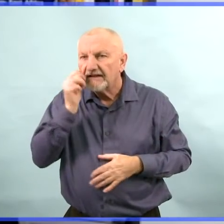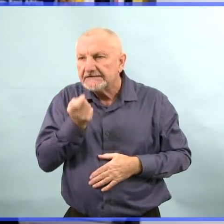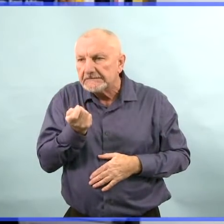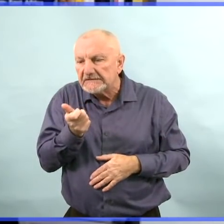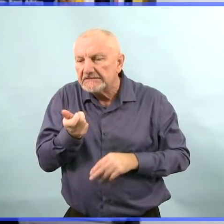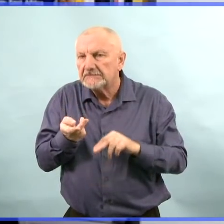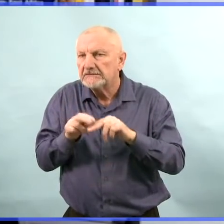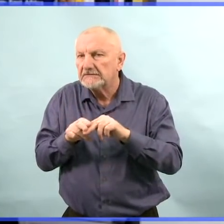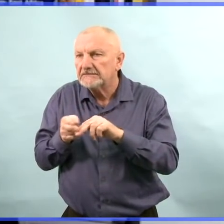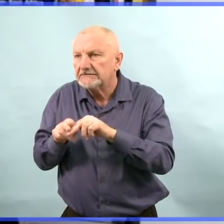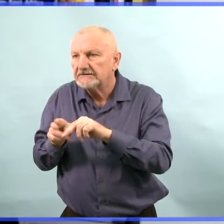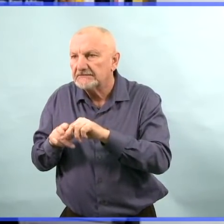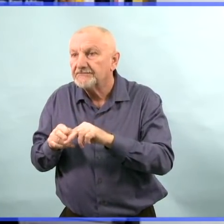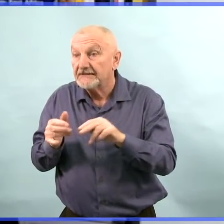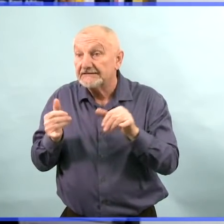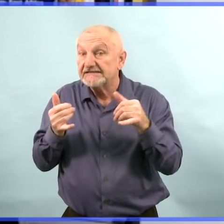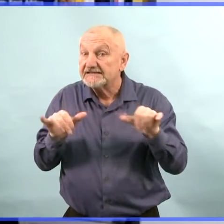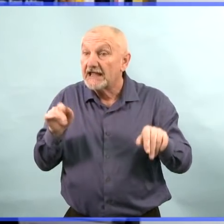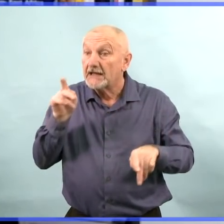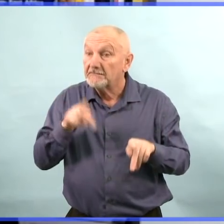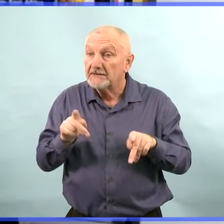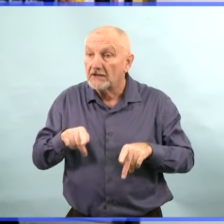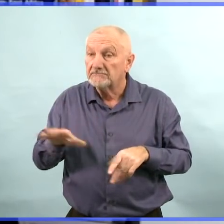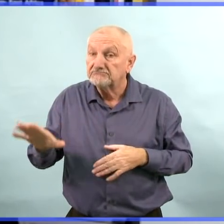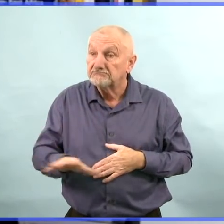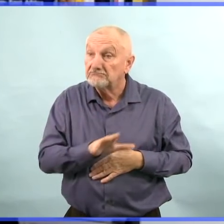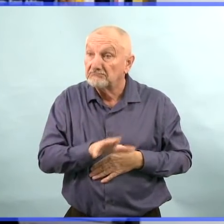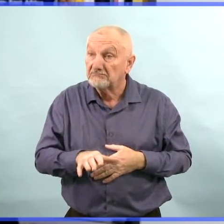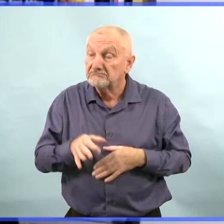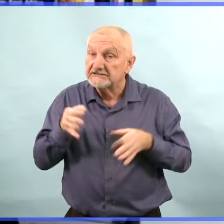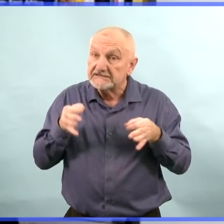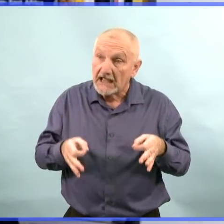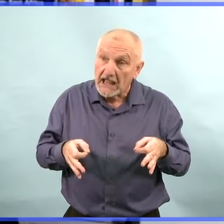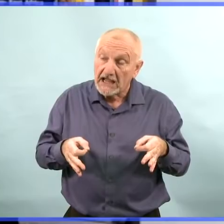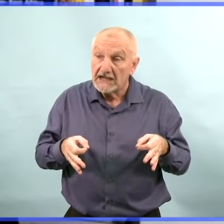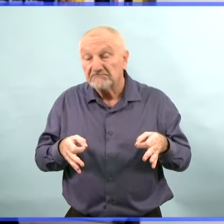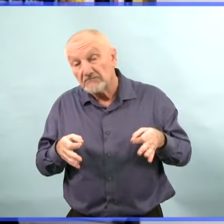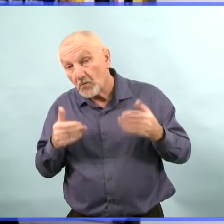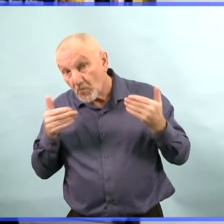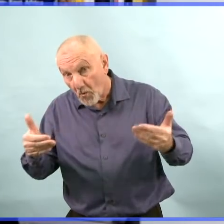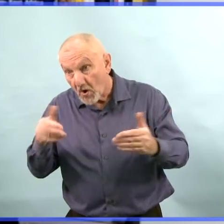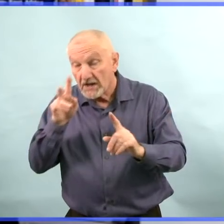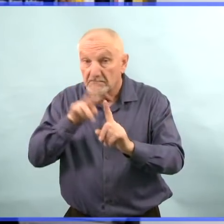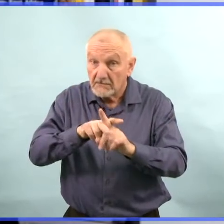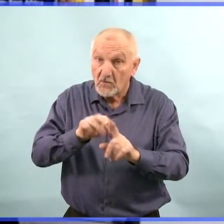areas deciding to go ahead and get vaccinated and we will keep working with those communities